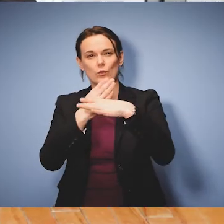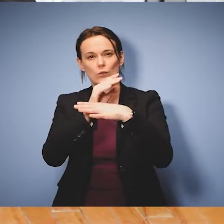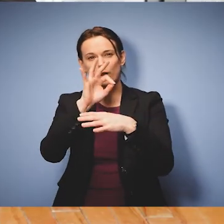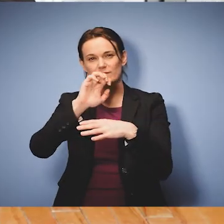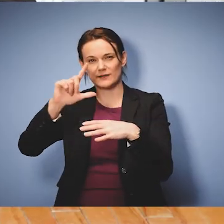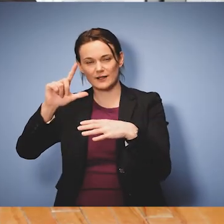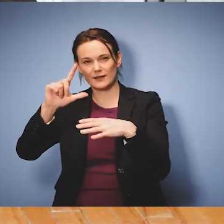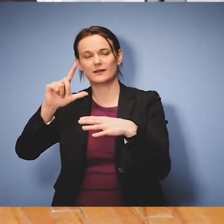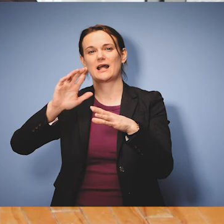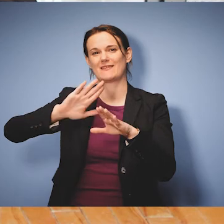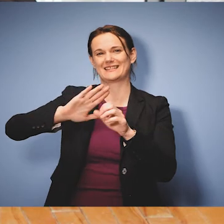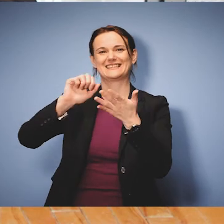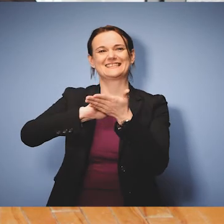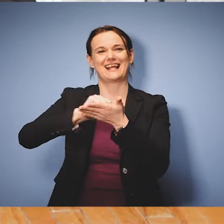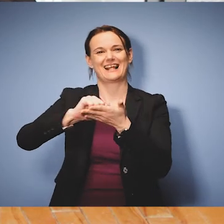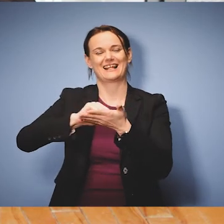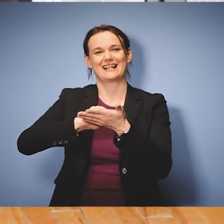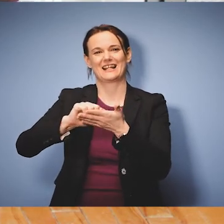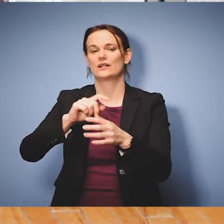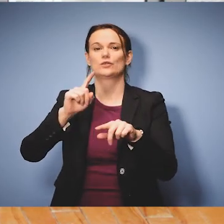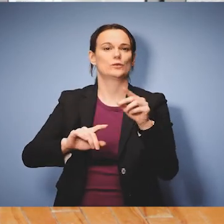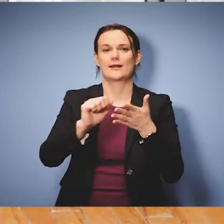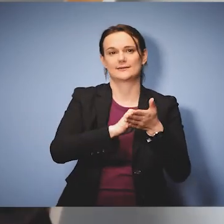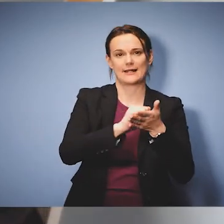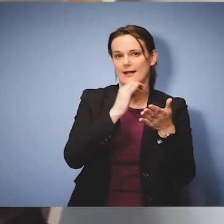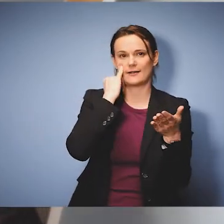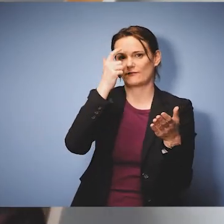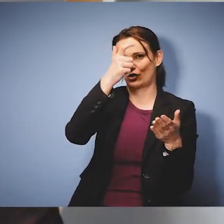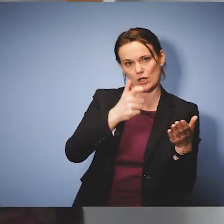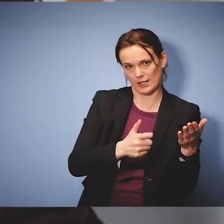Put a little bit on your finger, just sort of jam it in the crease